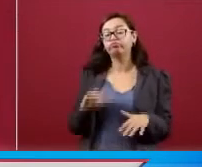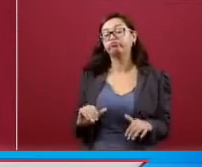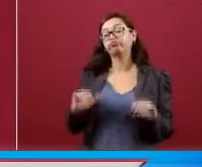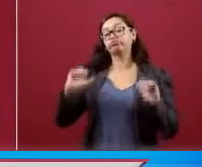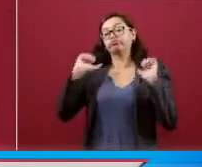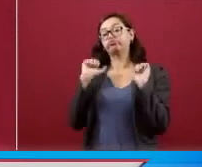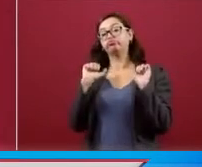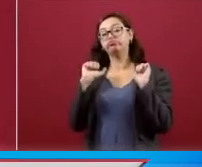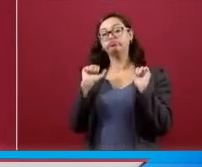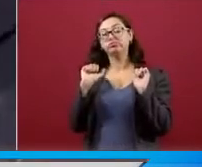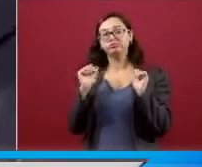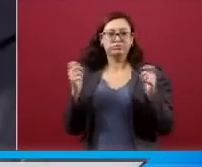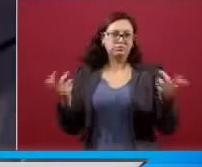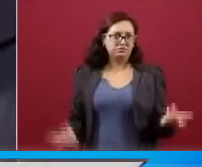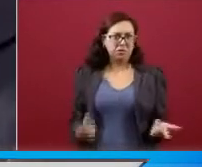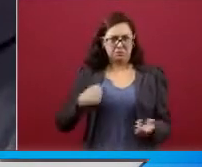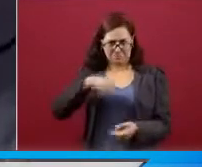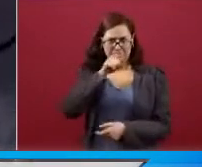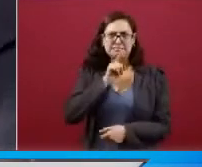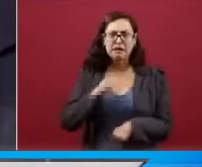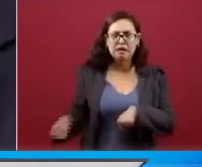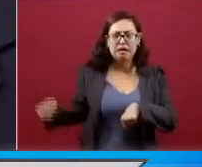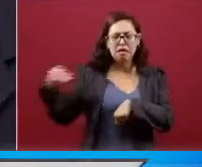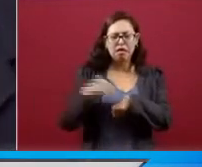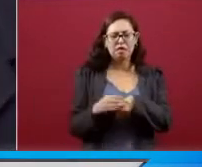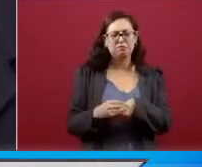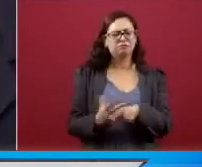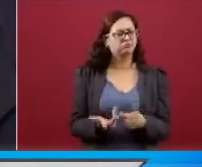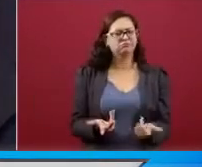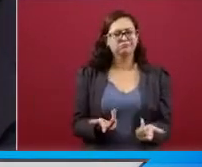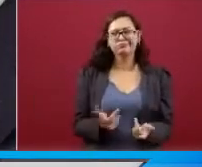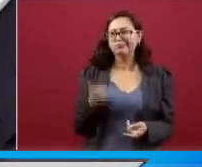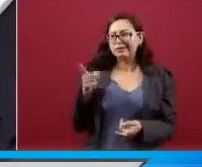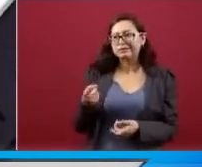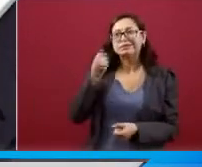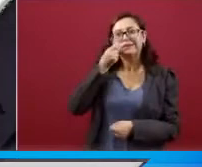and he describes opponents with a lot of imagination to accuse him of the intervention in this party